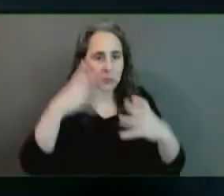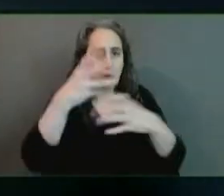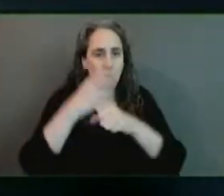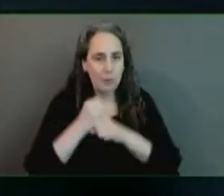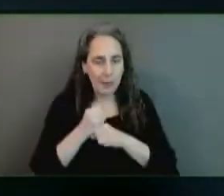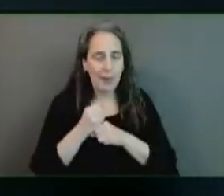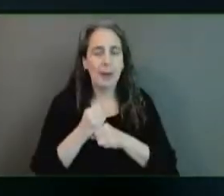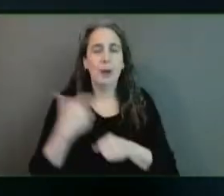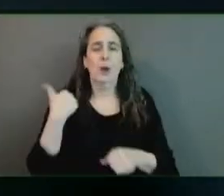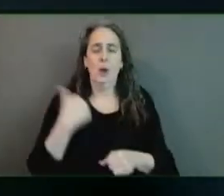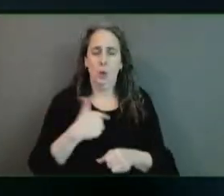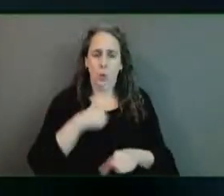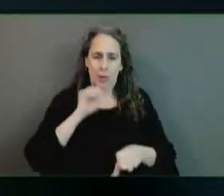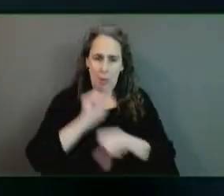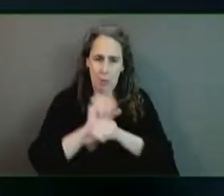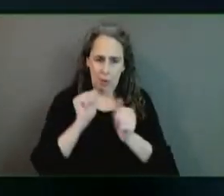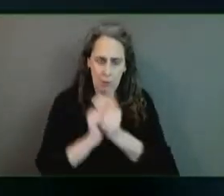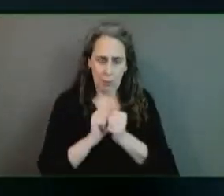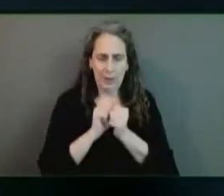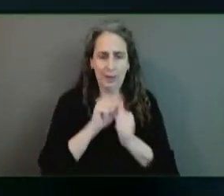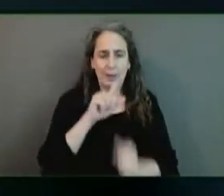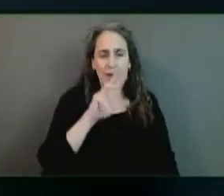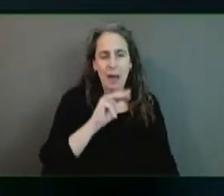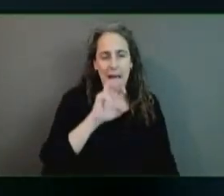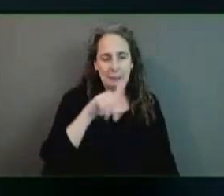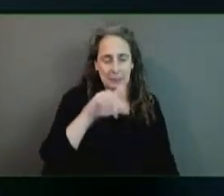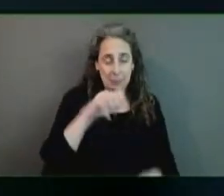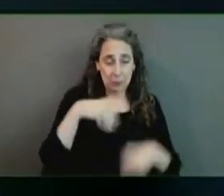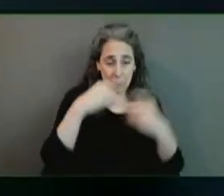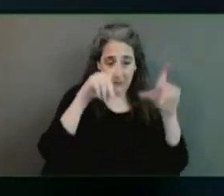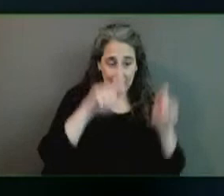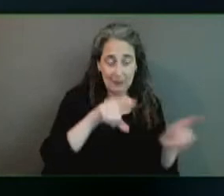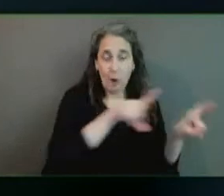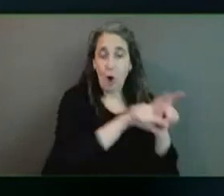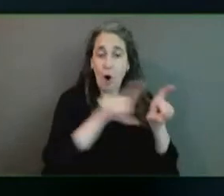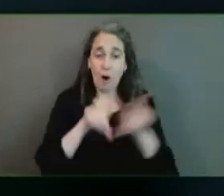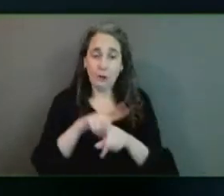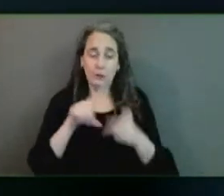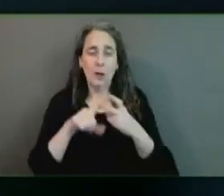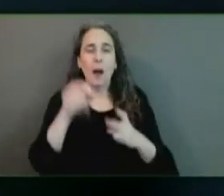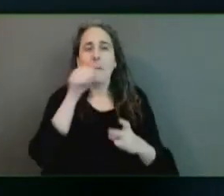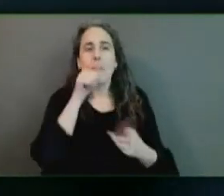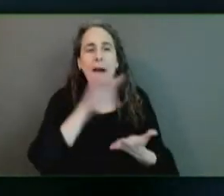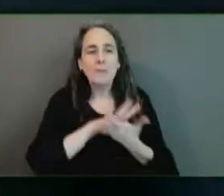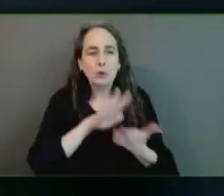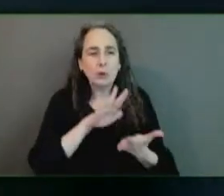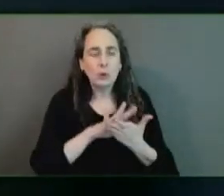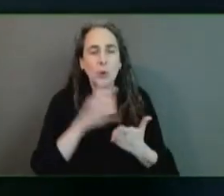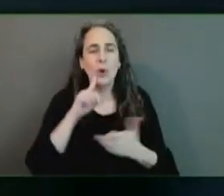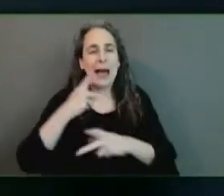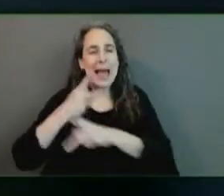for another million. Tests to come in. We are working with not